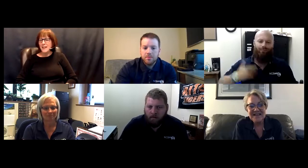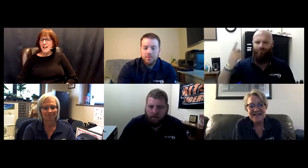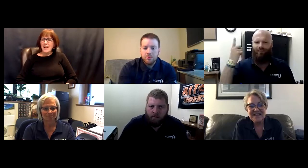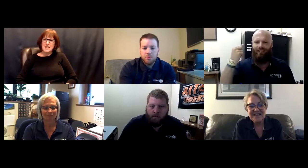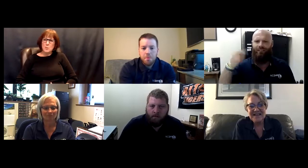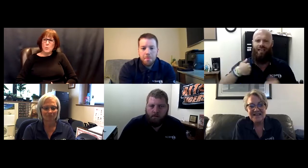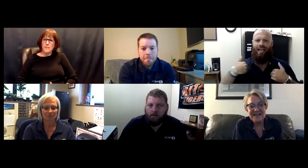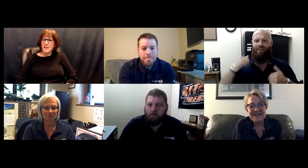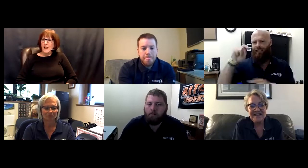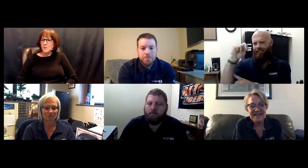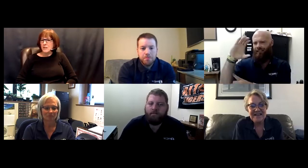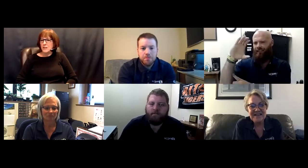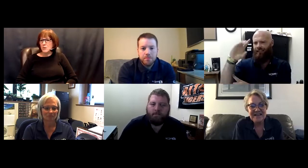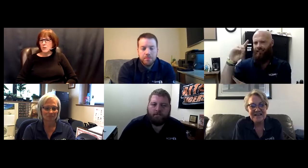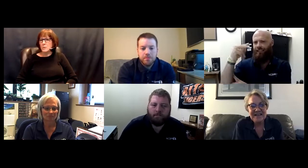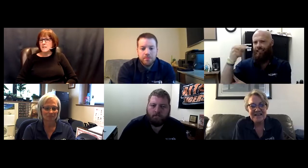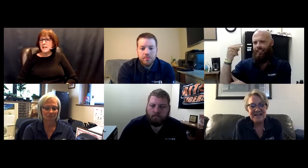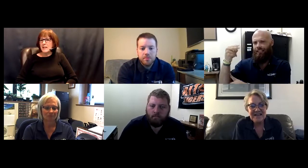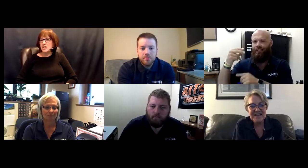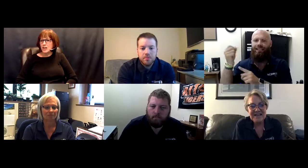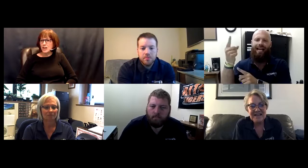I guess one that I really enjoyed was last year